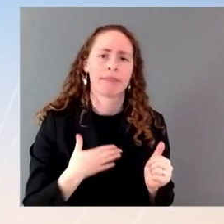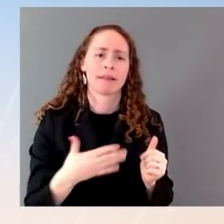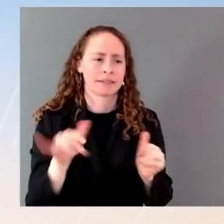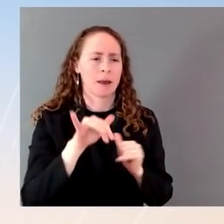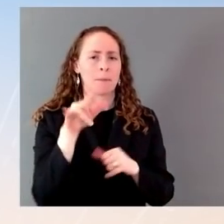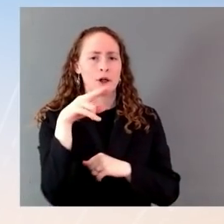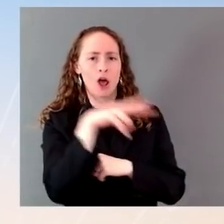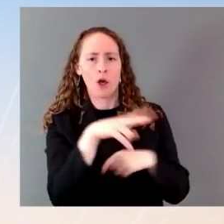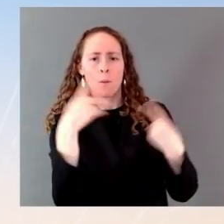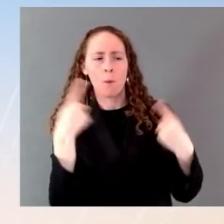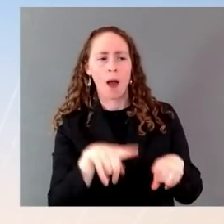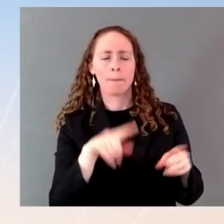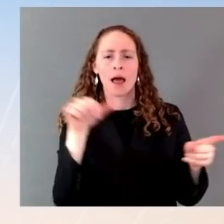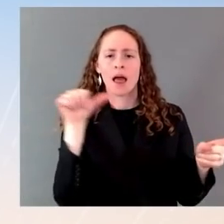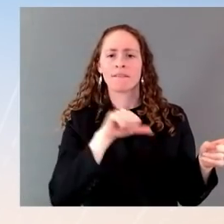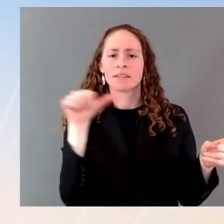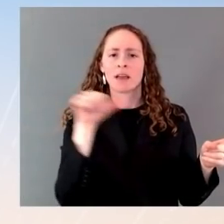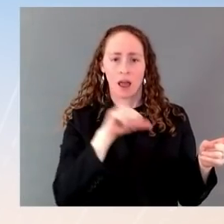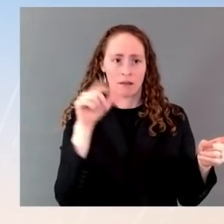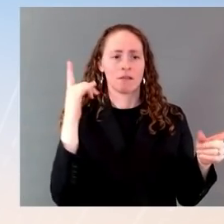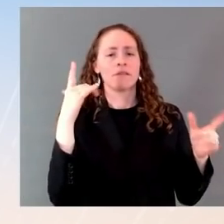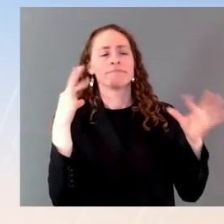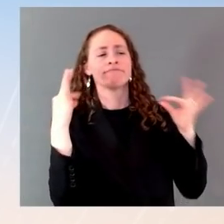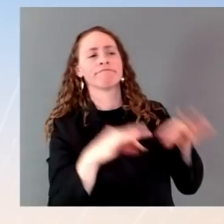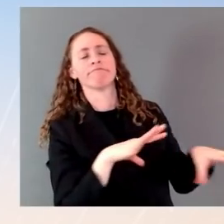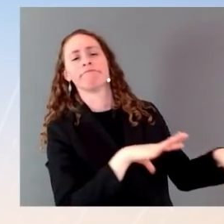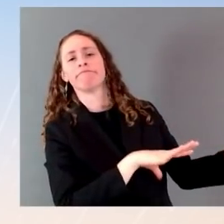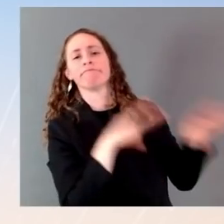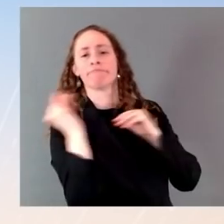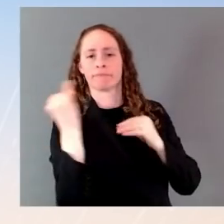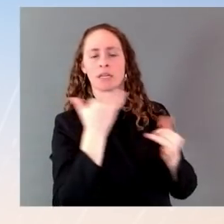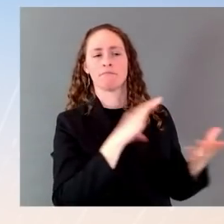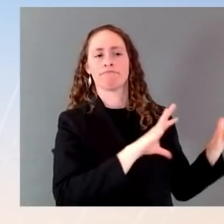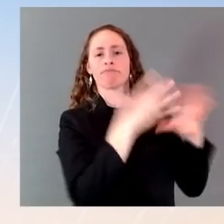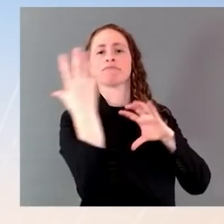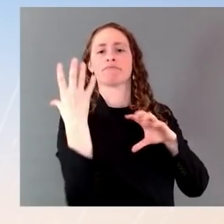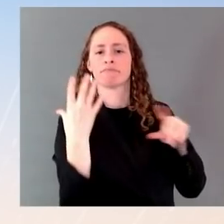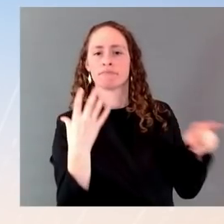invaded Georgia when we had 150,000 or more troops deployed in Iraq and Afghanistan.